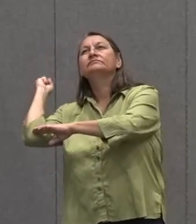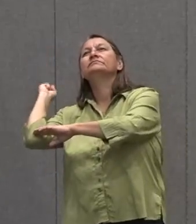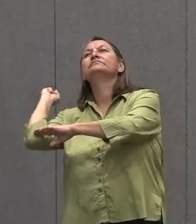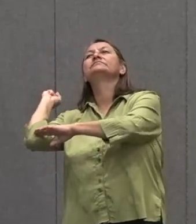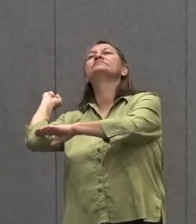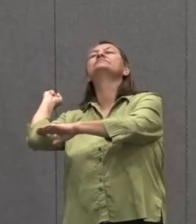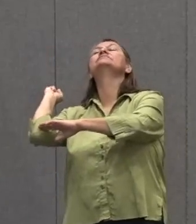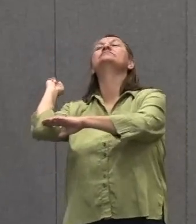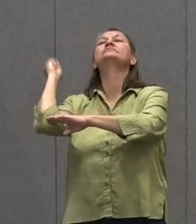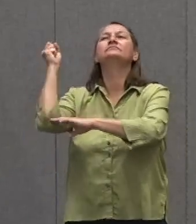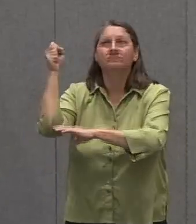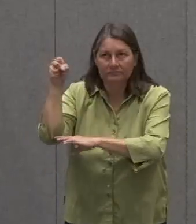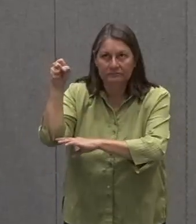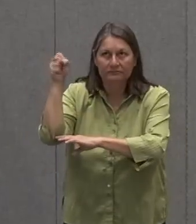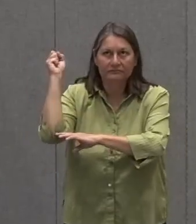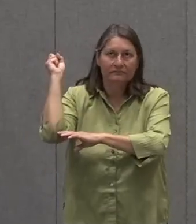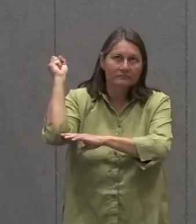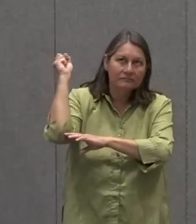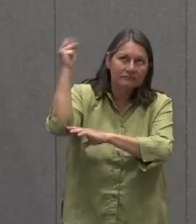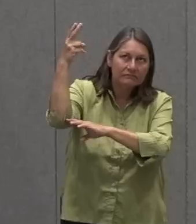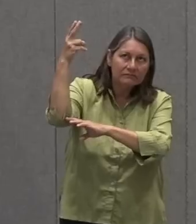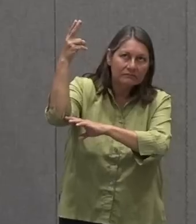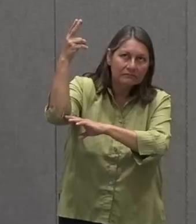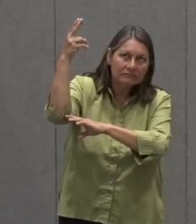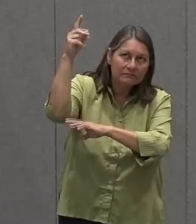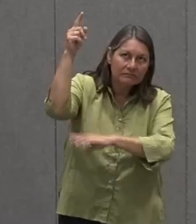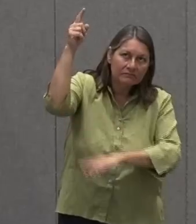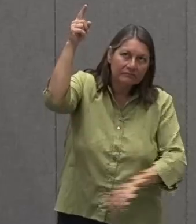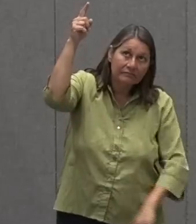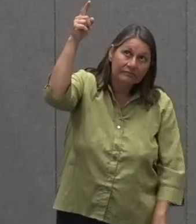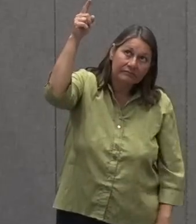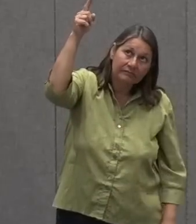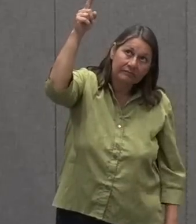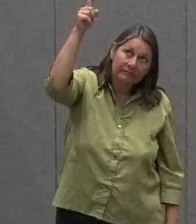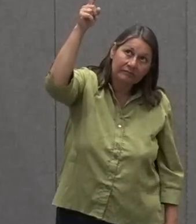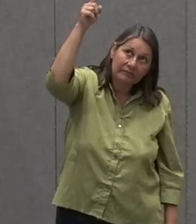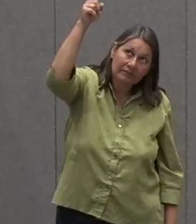he flung it far, far above his wide, gray horns.